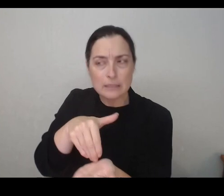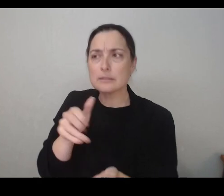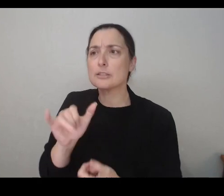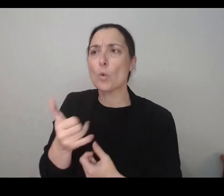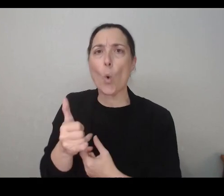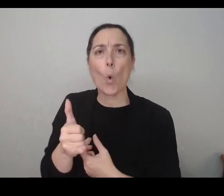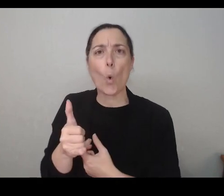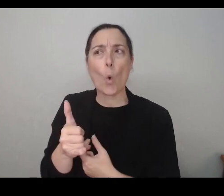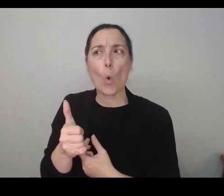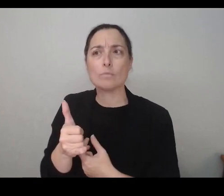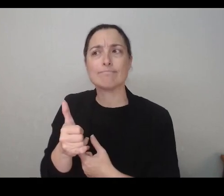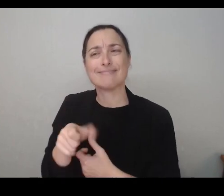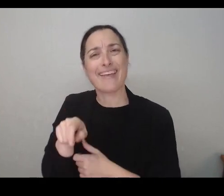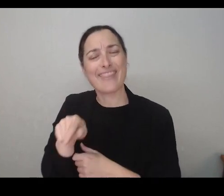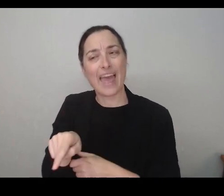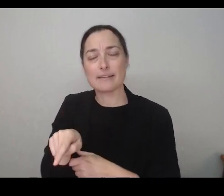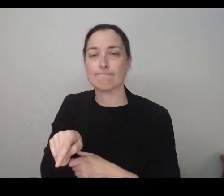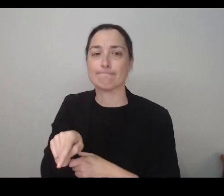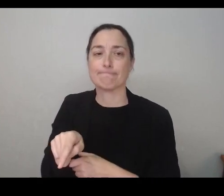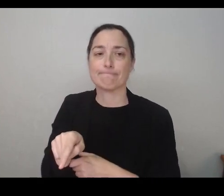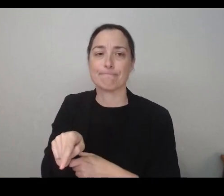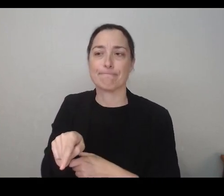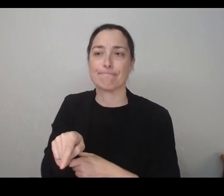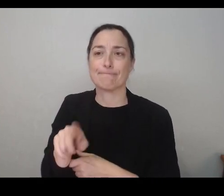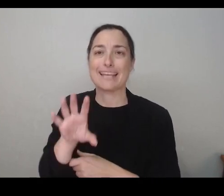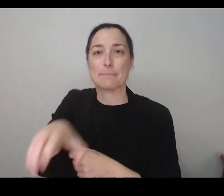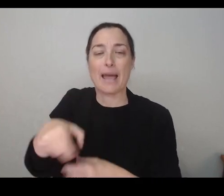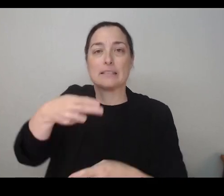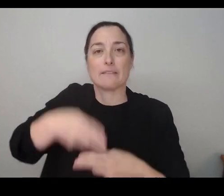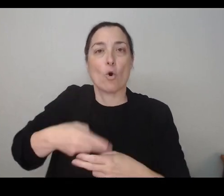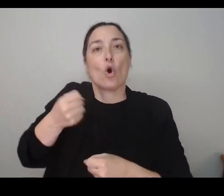a space that offers Gauguin stories to Polynesians?